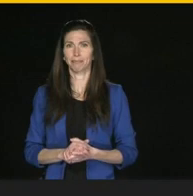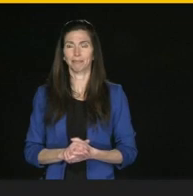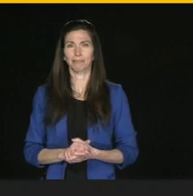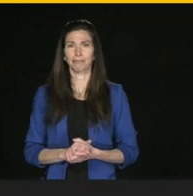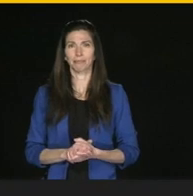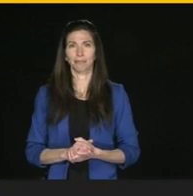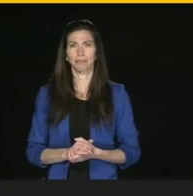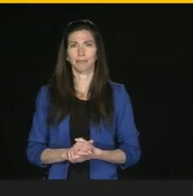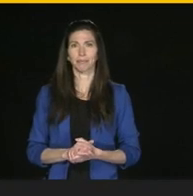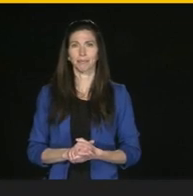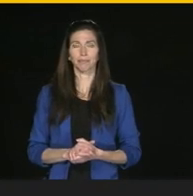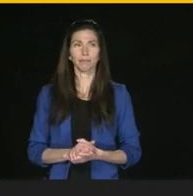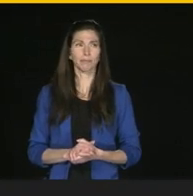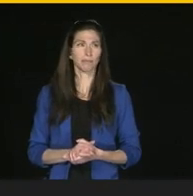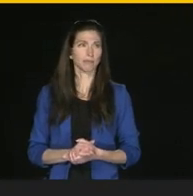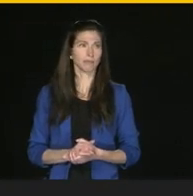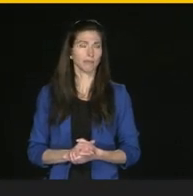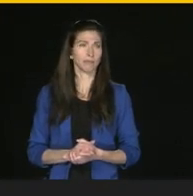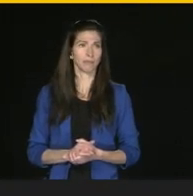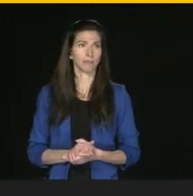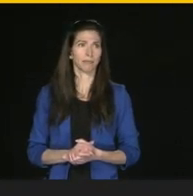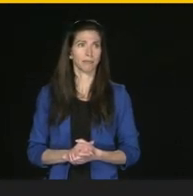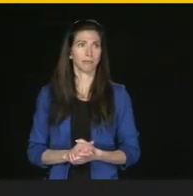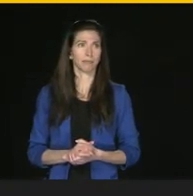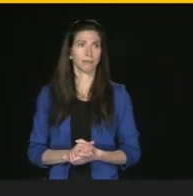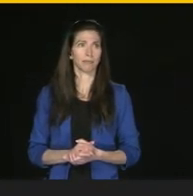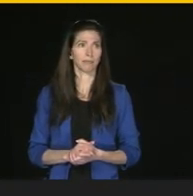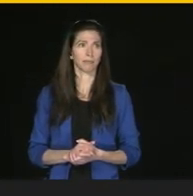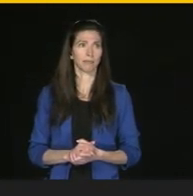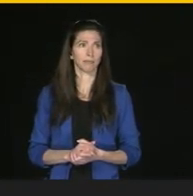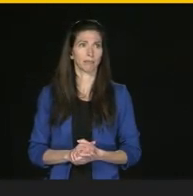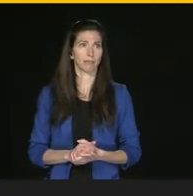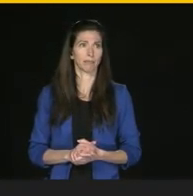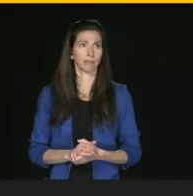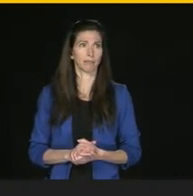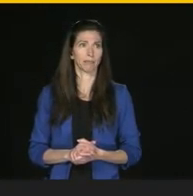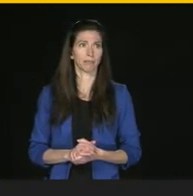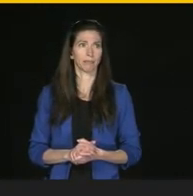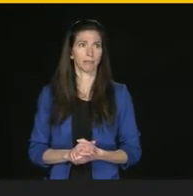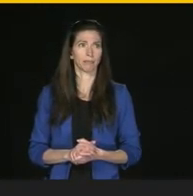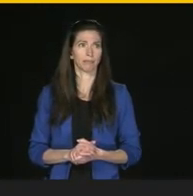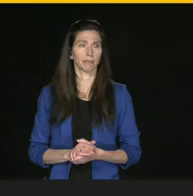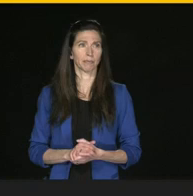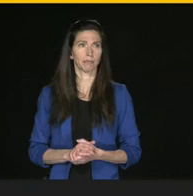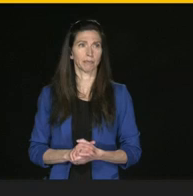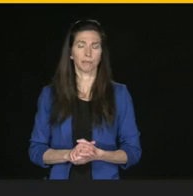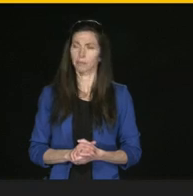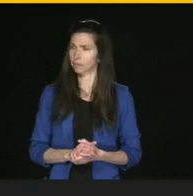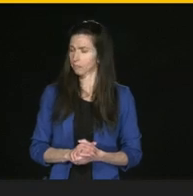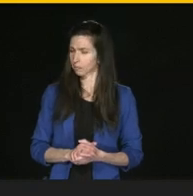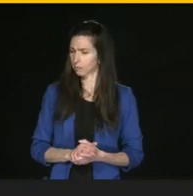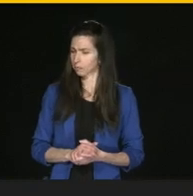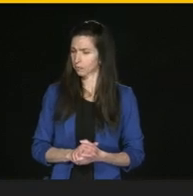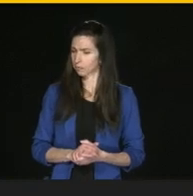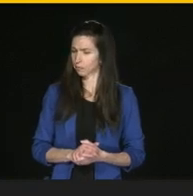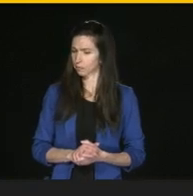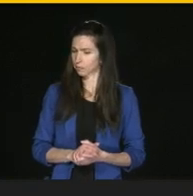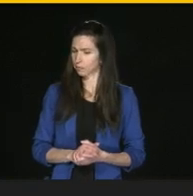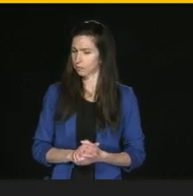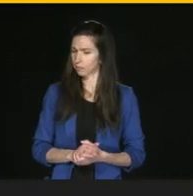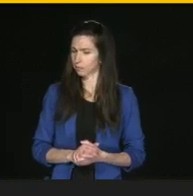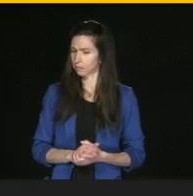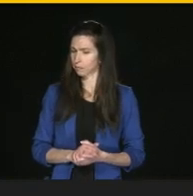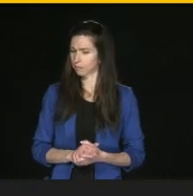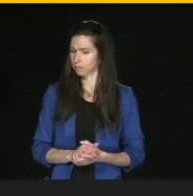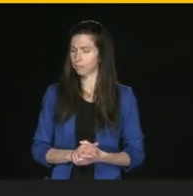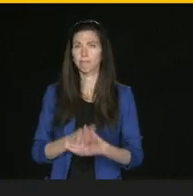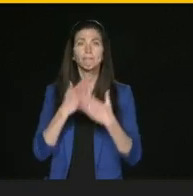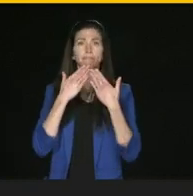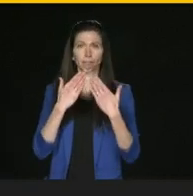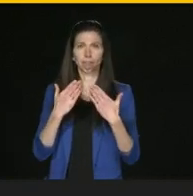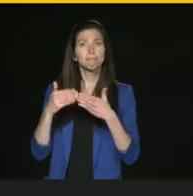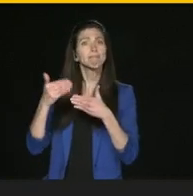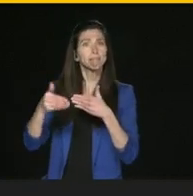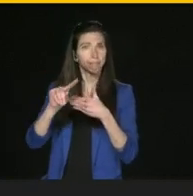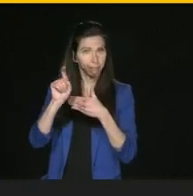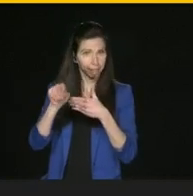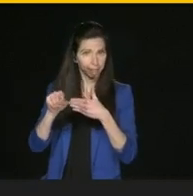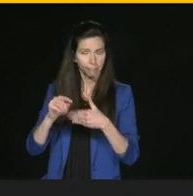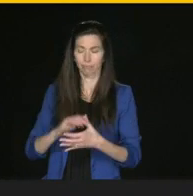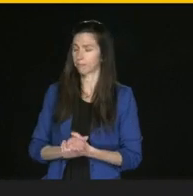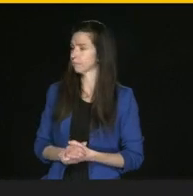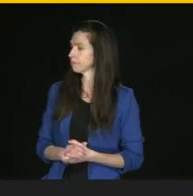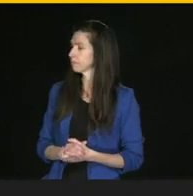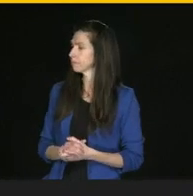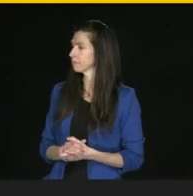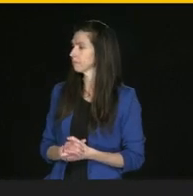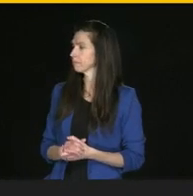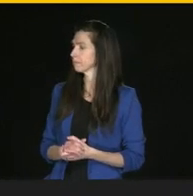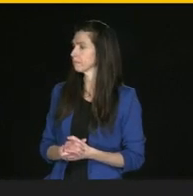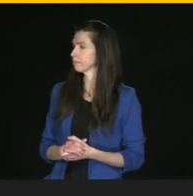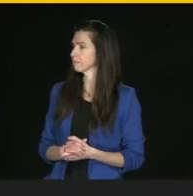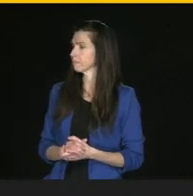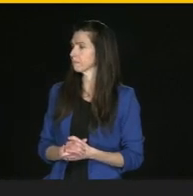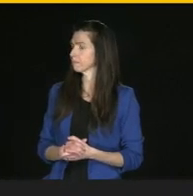THANK YOU.